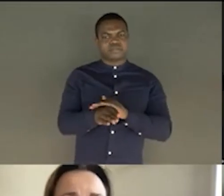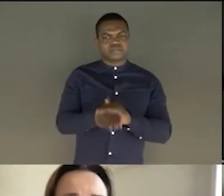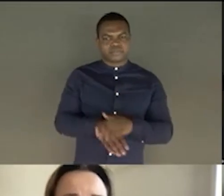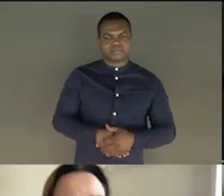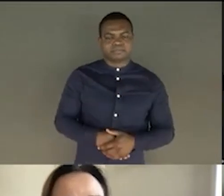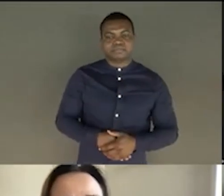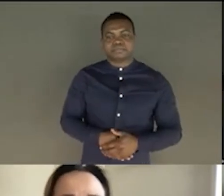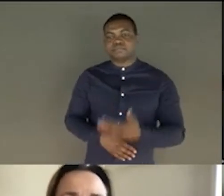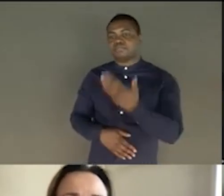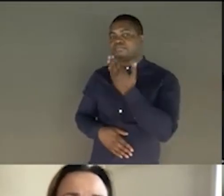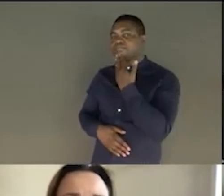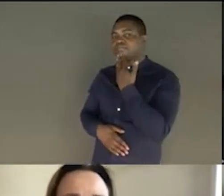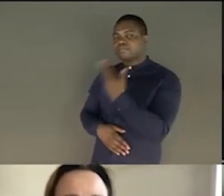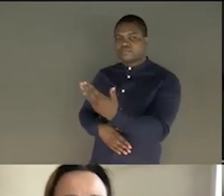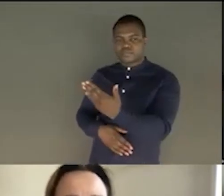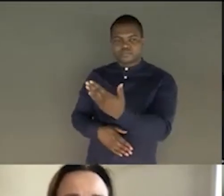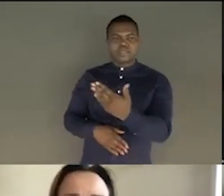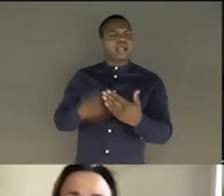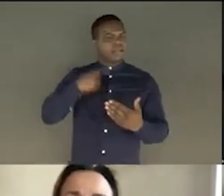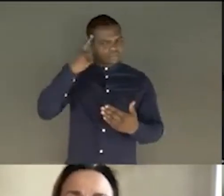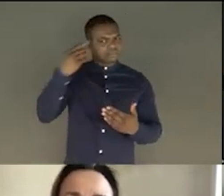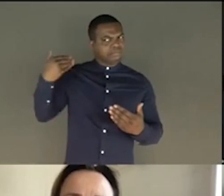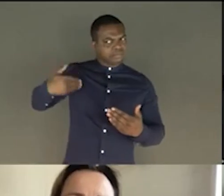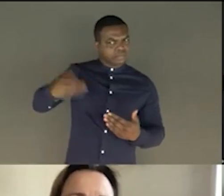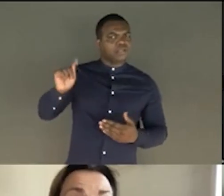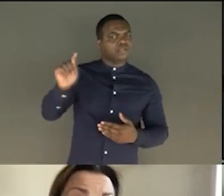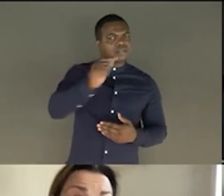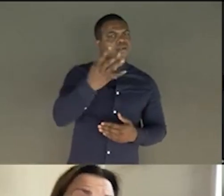It's kind of difficult for people to distinguish between the two.